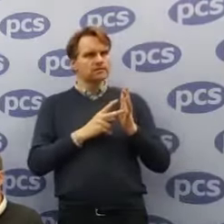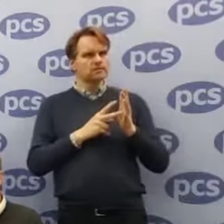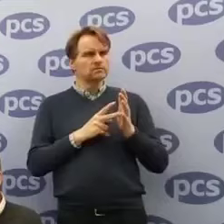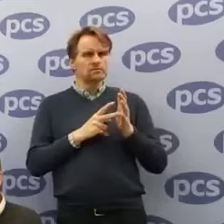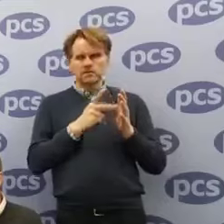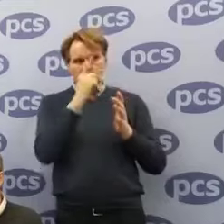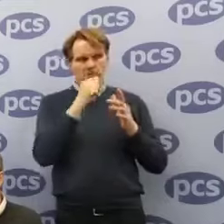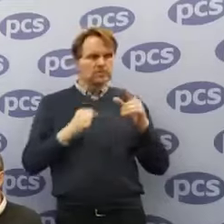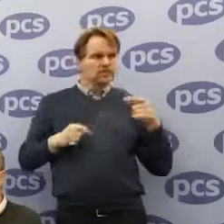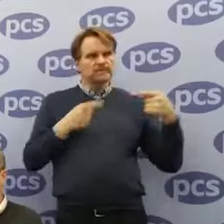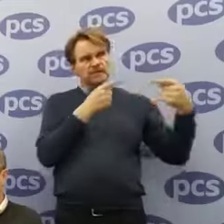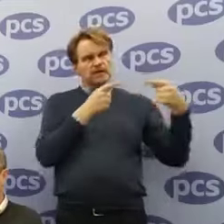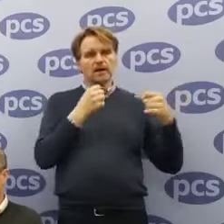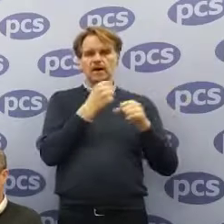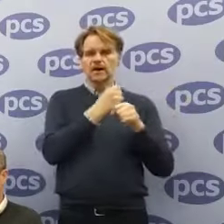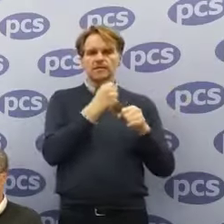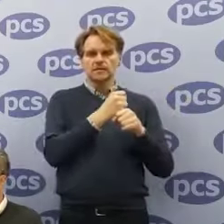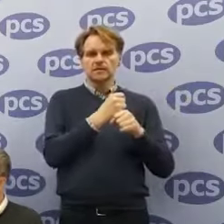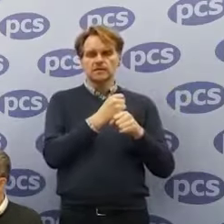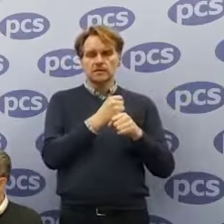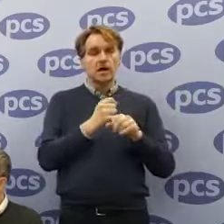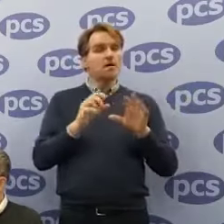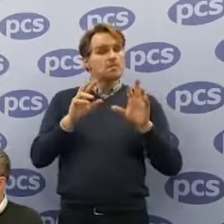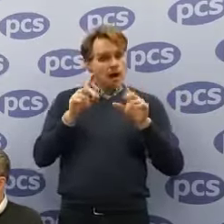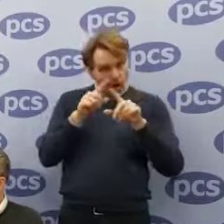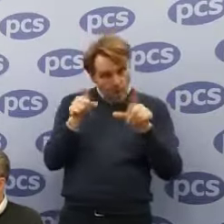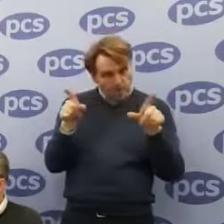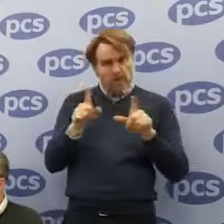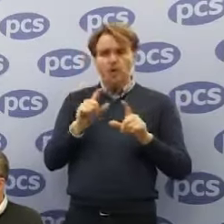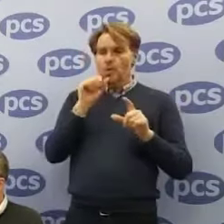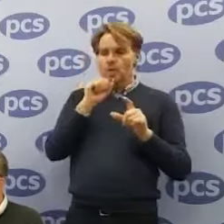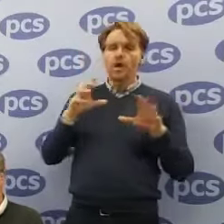we're hoping that members will accept that if that's what the money is used